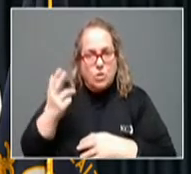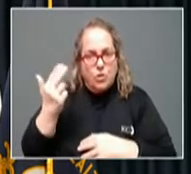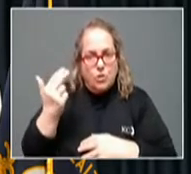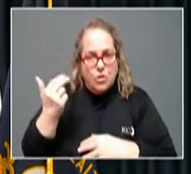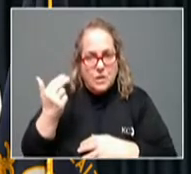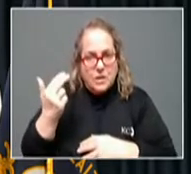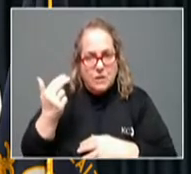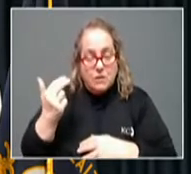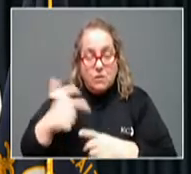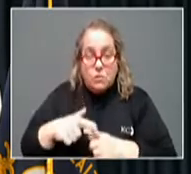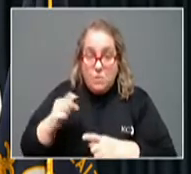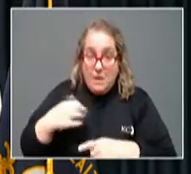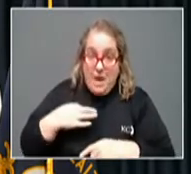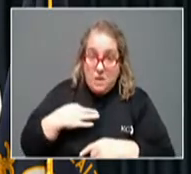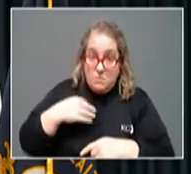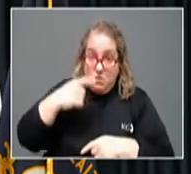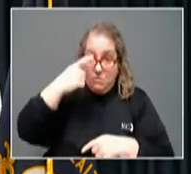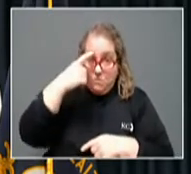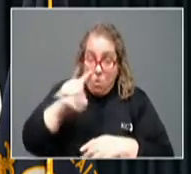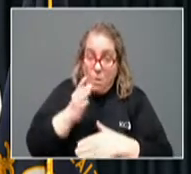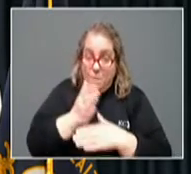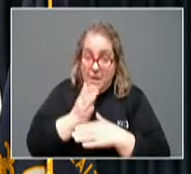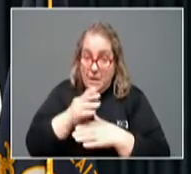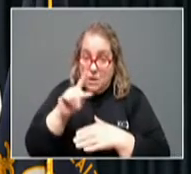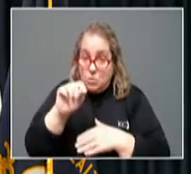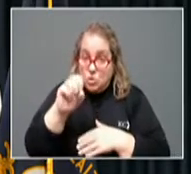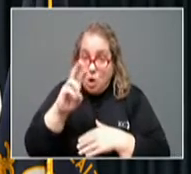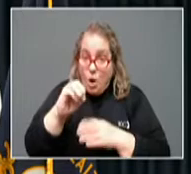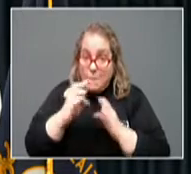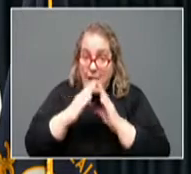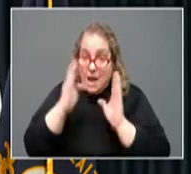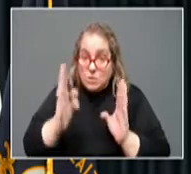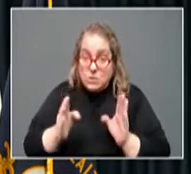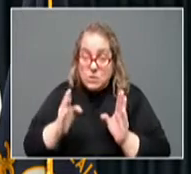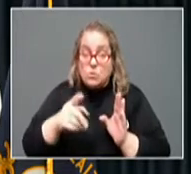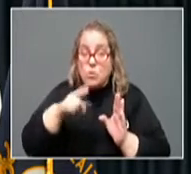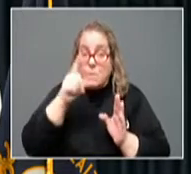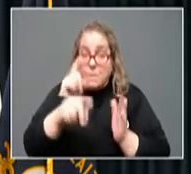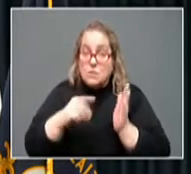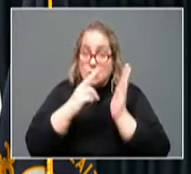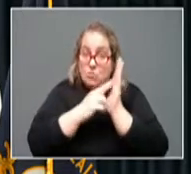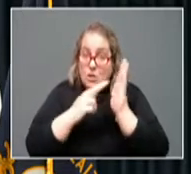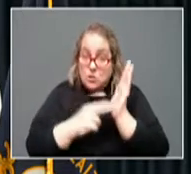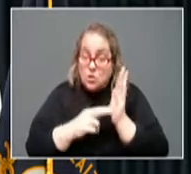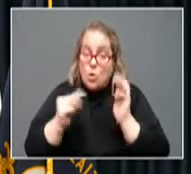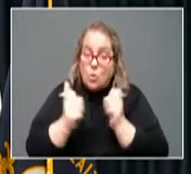medium term housing displaced families must register with fema. Uh you can